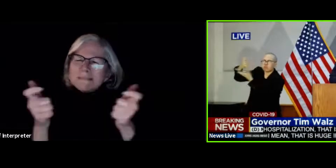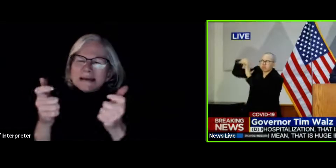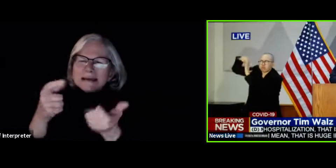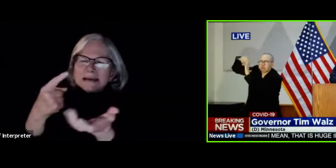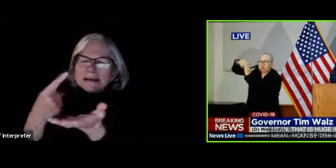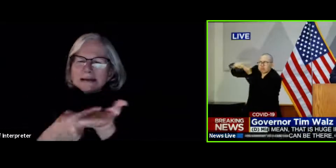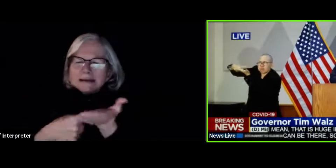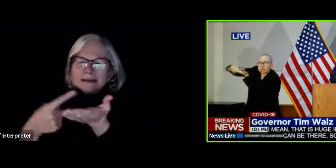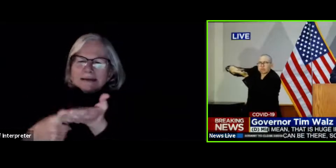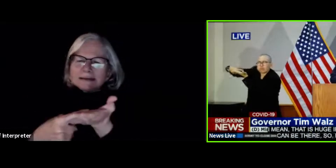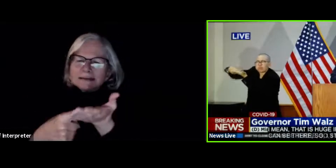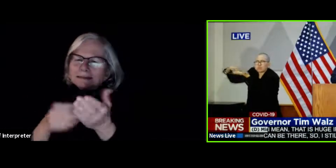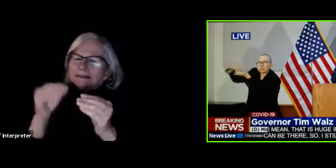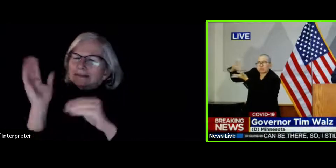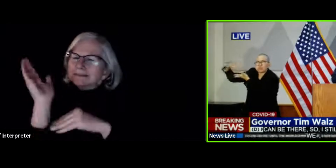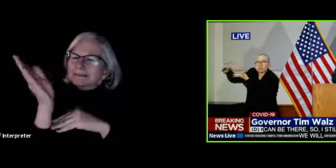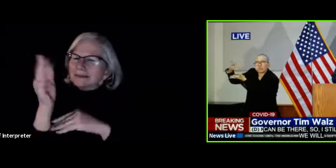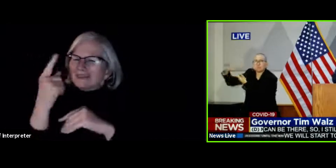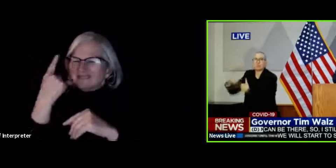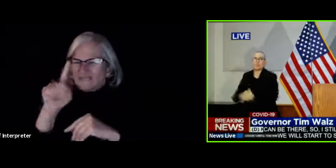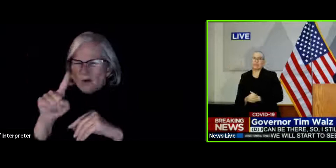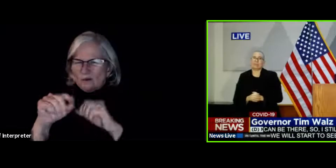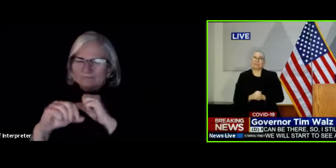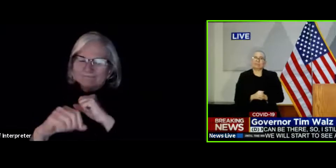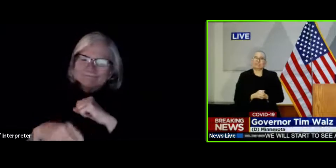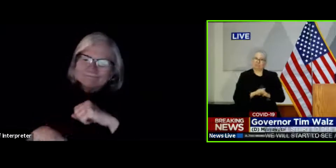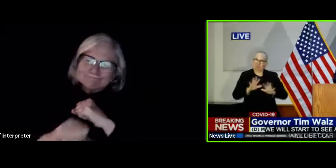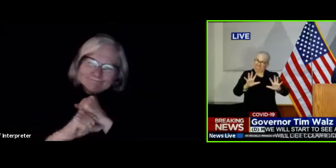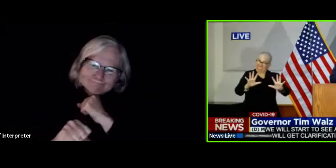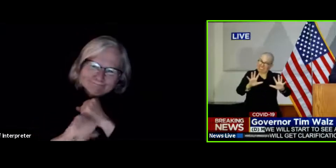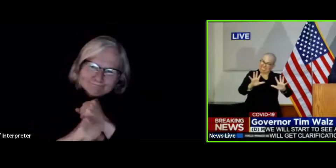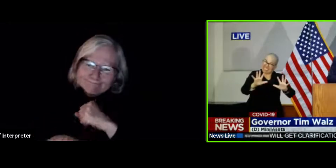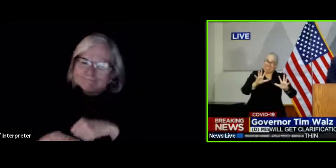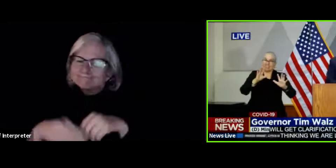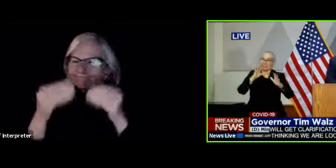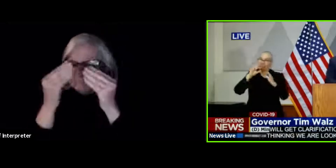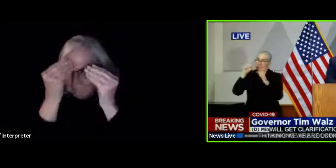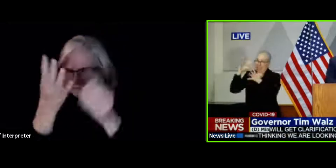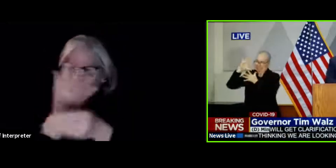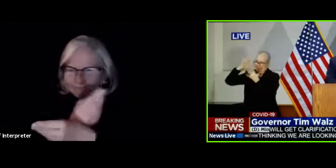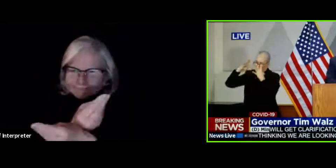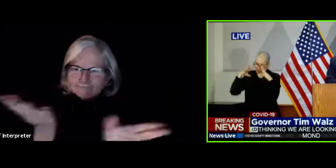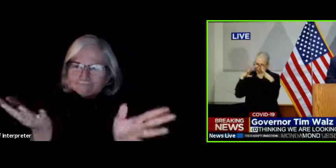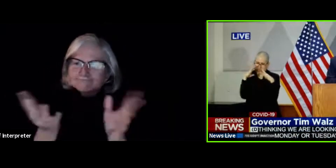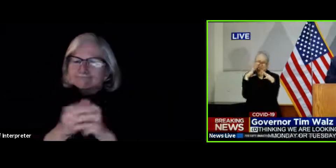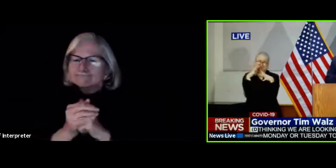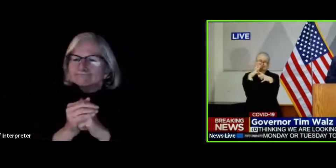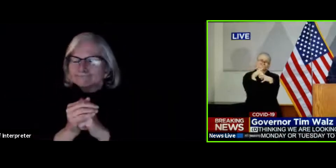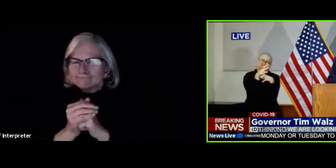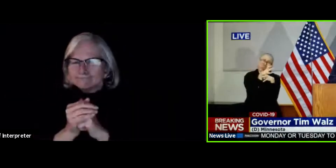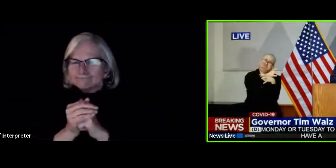OF WHERE THIS IS AT. AGAIN, THIS IS HIGHLY COMPLEX IN TERMS OF THE SUPPLY CHAIN, THE DISTRIBUTION, THE ULTRACOLD